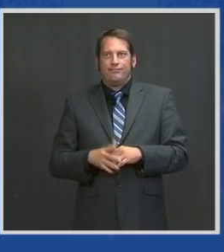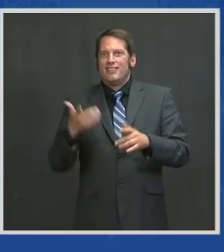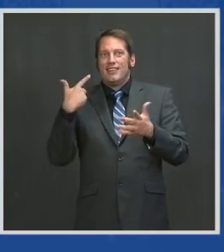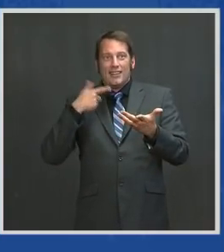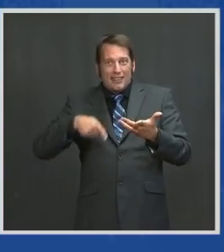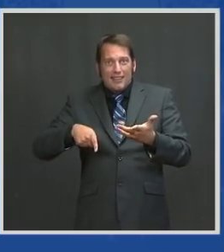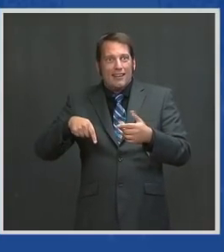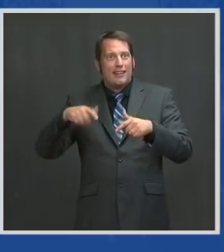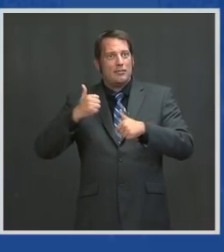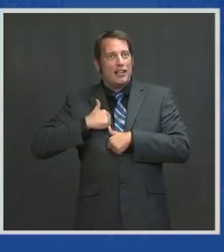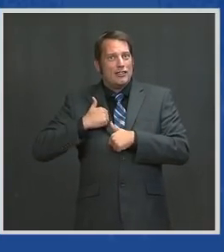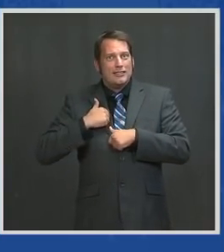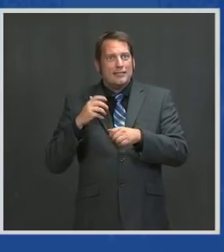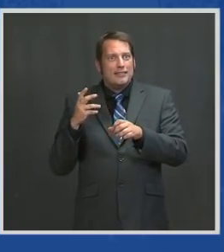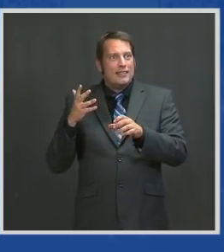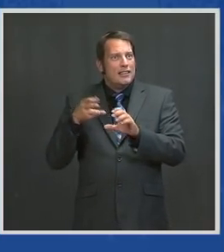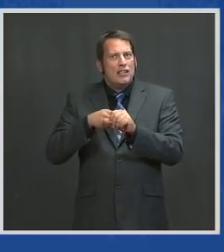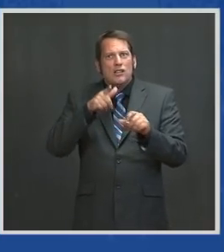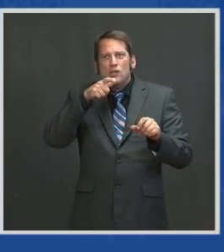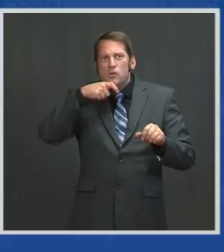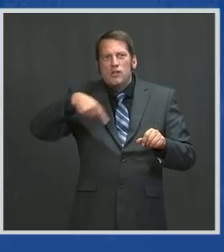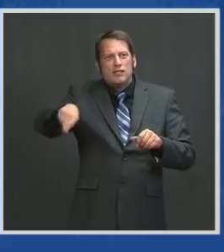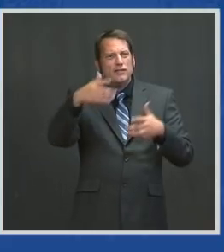you are our ambassadors to the world.